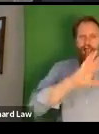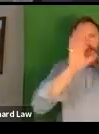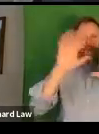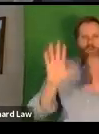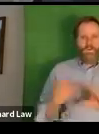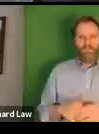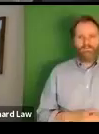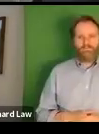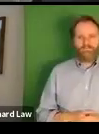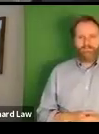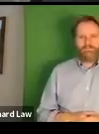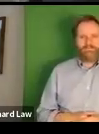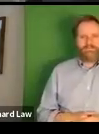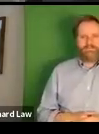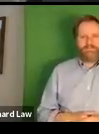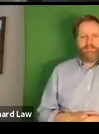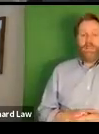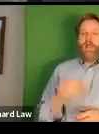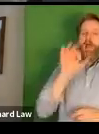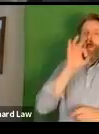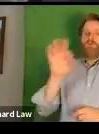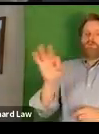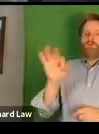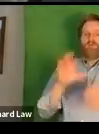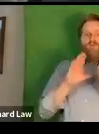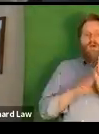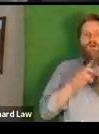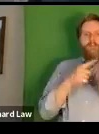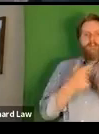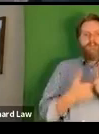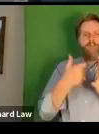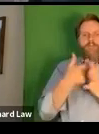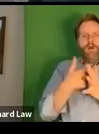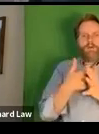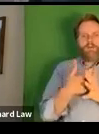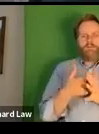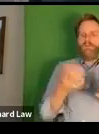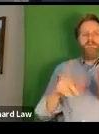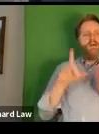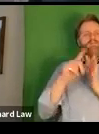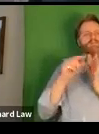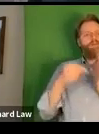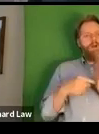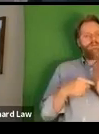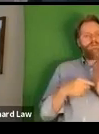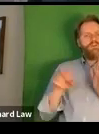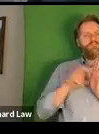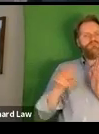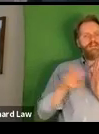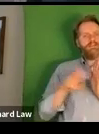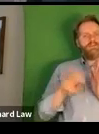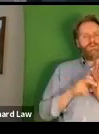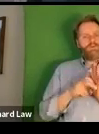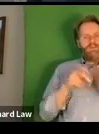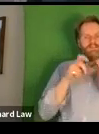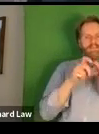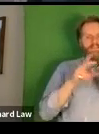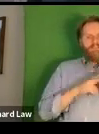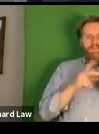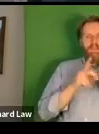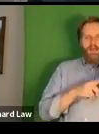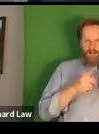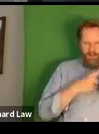so Mark, Gordon Nugent from the DVLA ask some time ago PCS was compensated by a